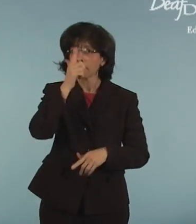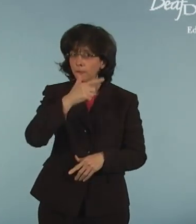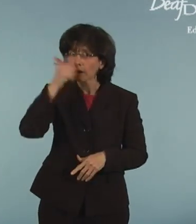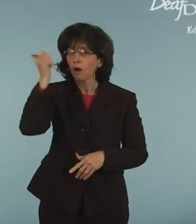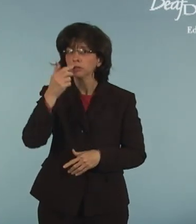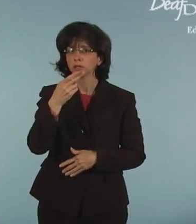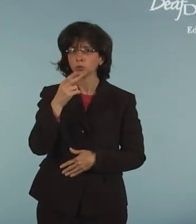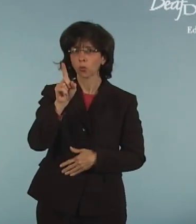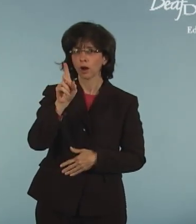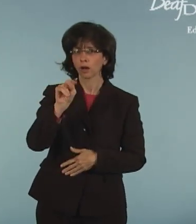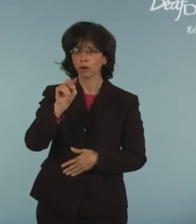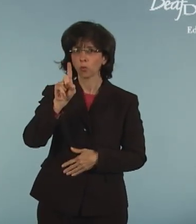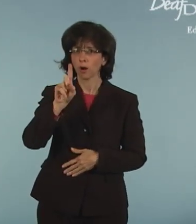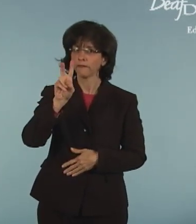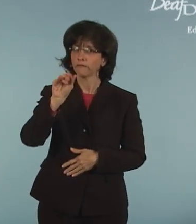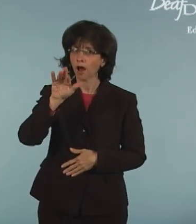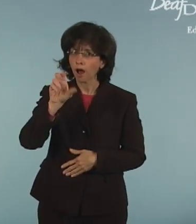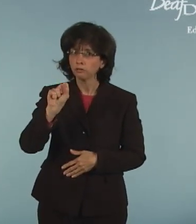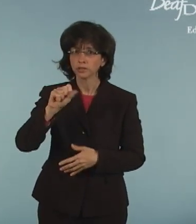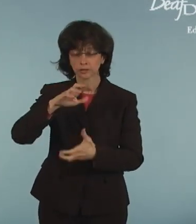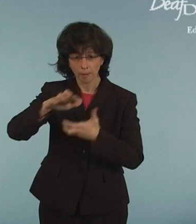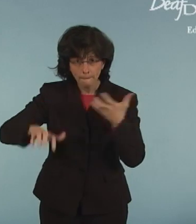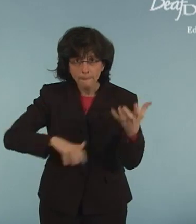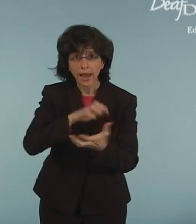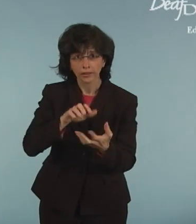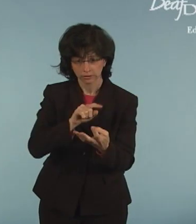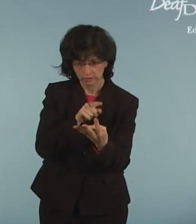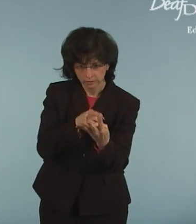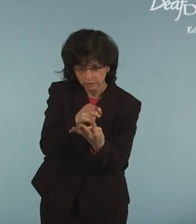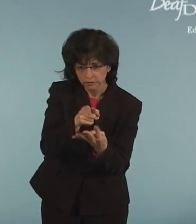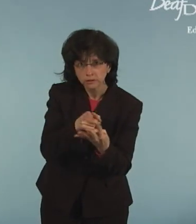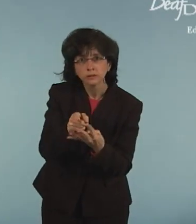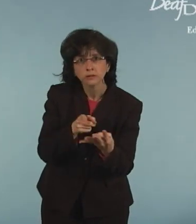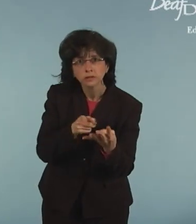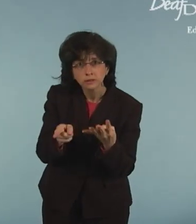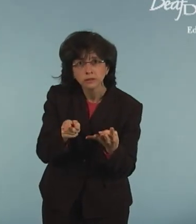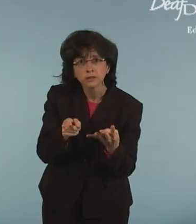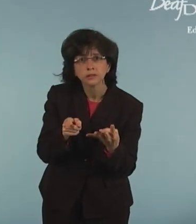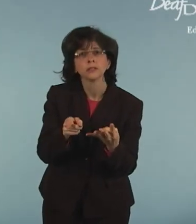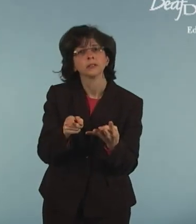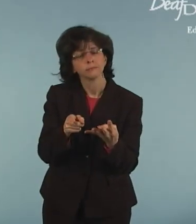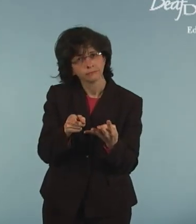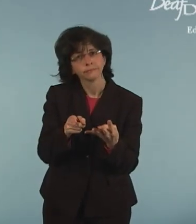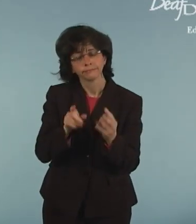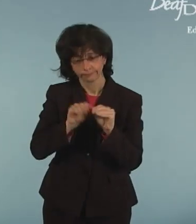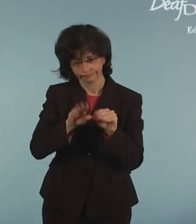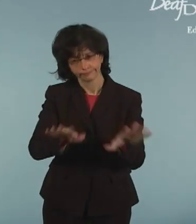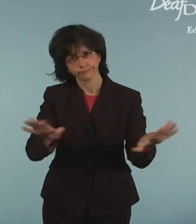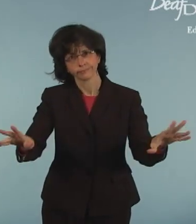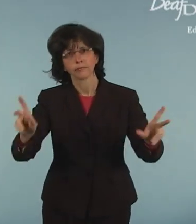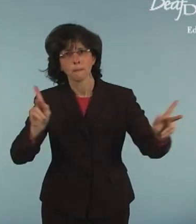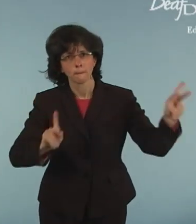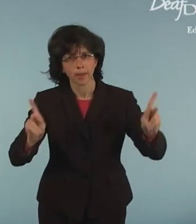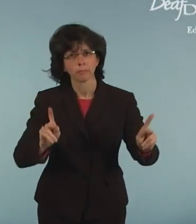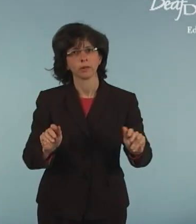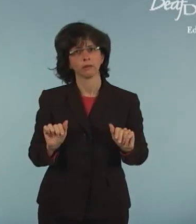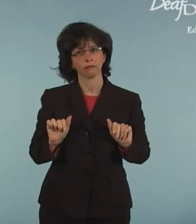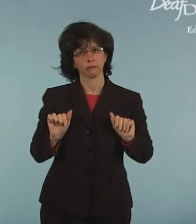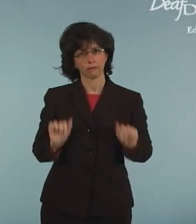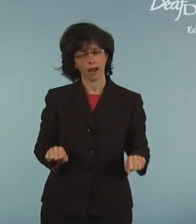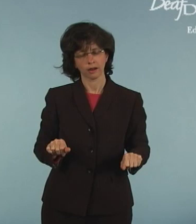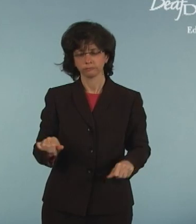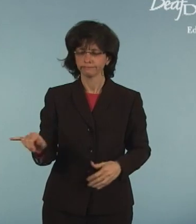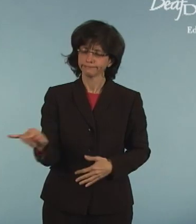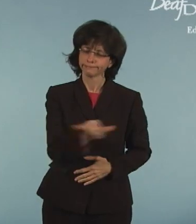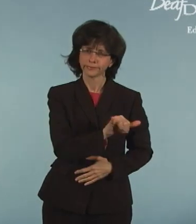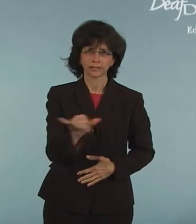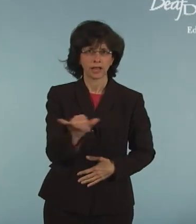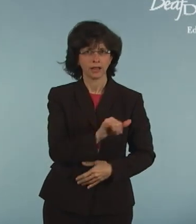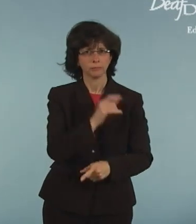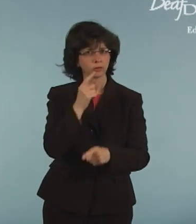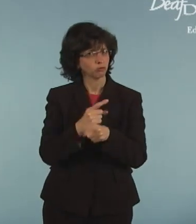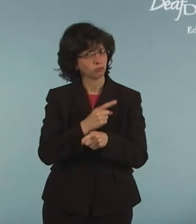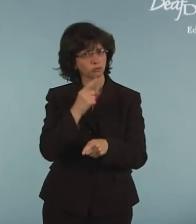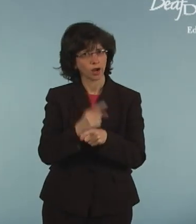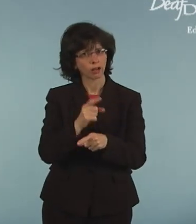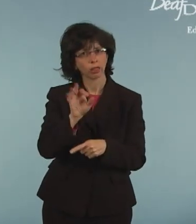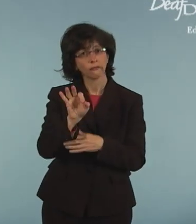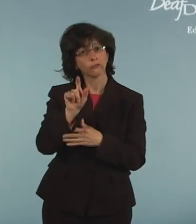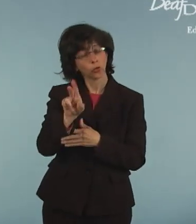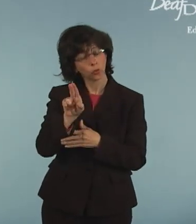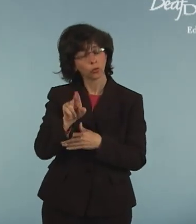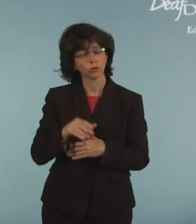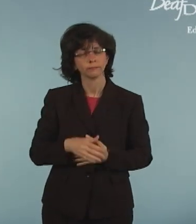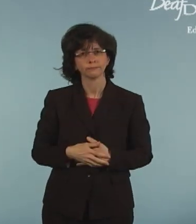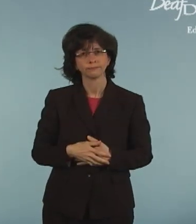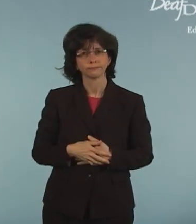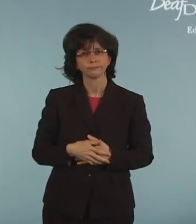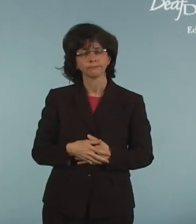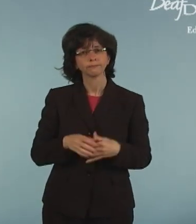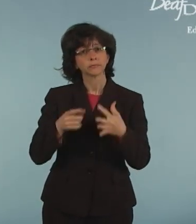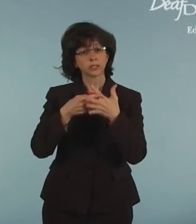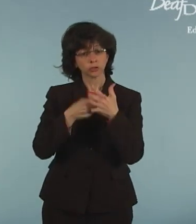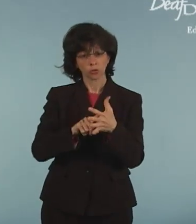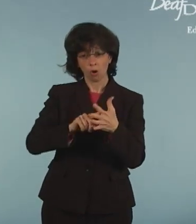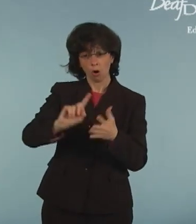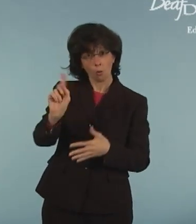But, because the H1N1 virus has a mixture of pig, bird, and human genes, it can spread to people, similar to other flu viruses.